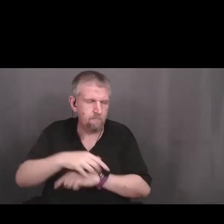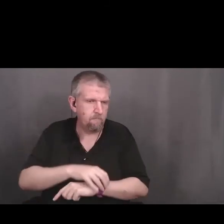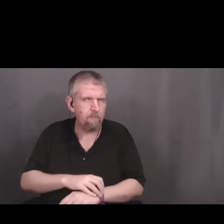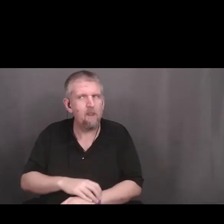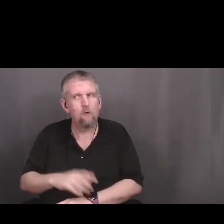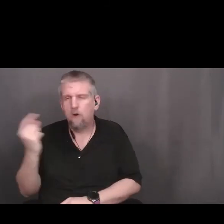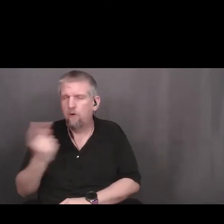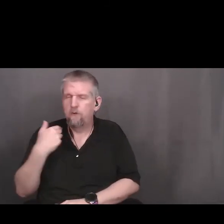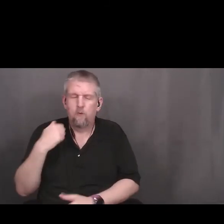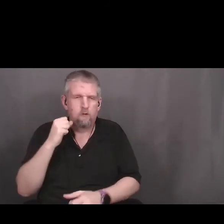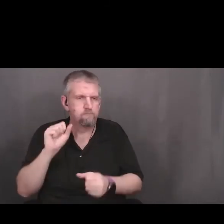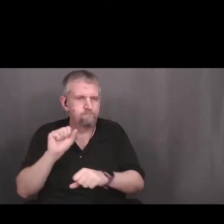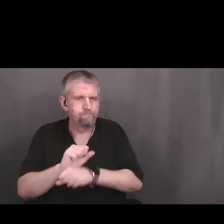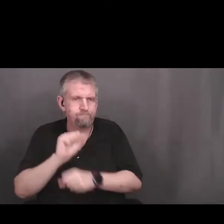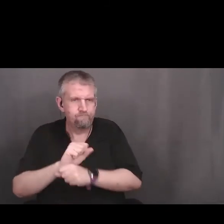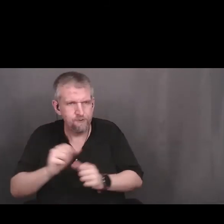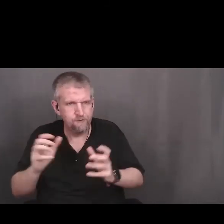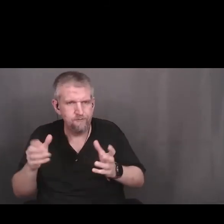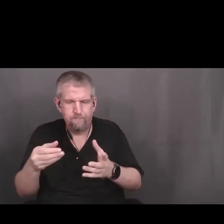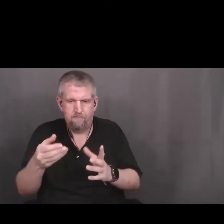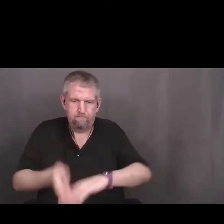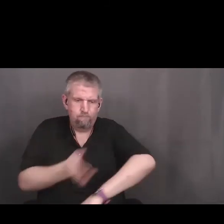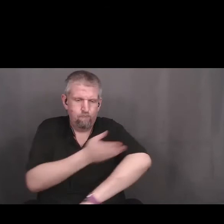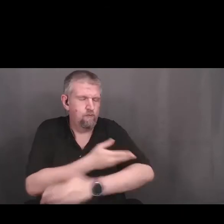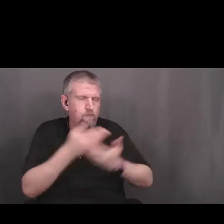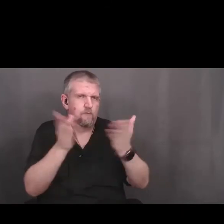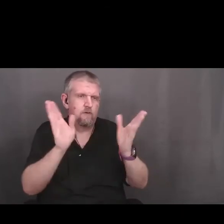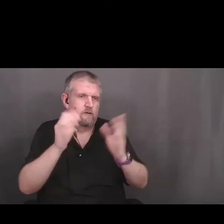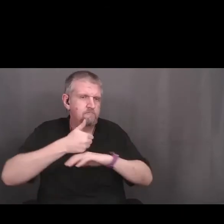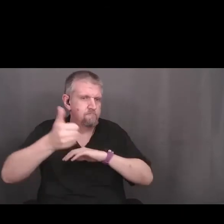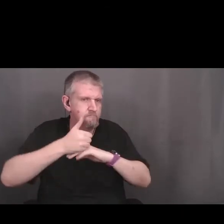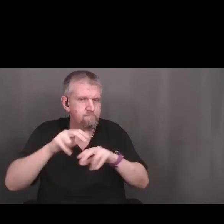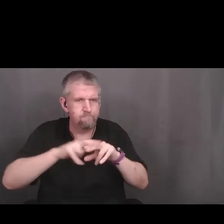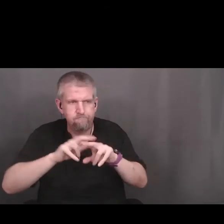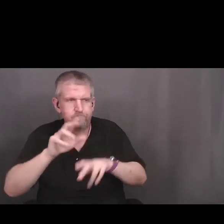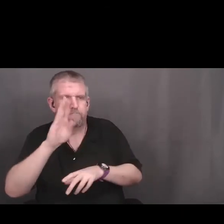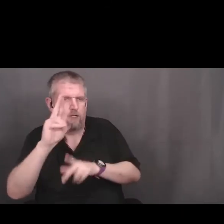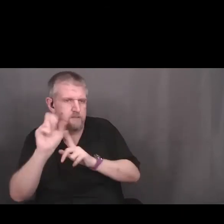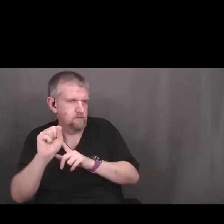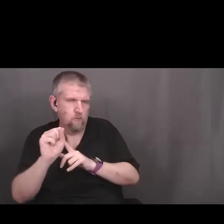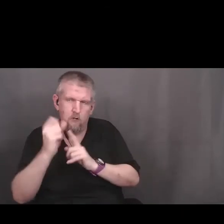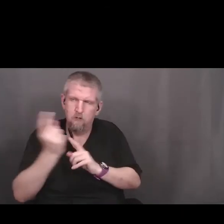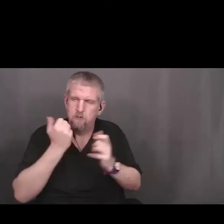and improve public transportation services and of course, advocate against cuts in existing public transportation services.